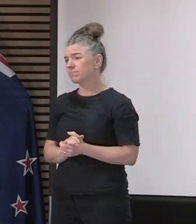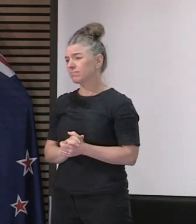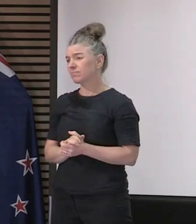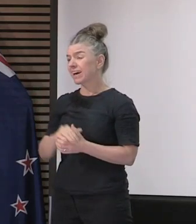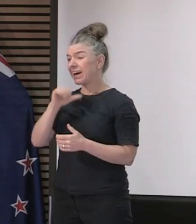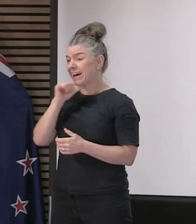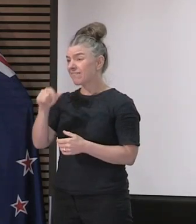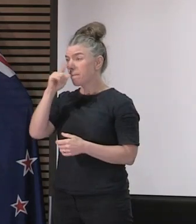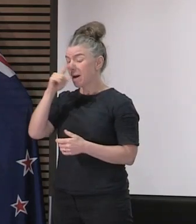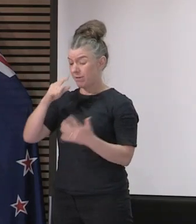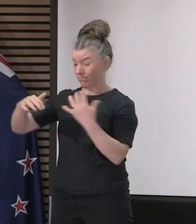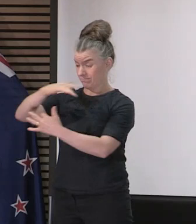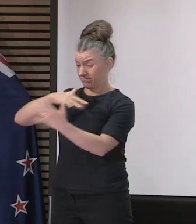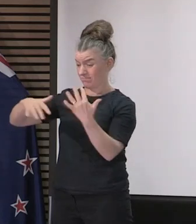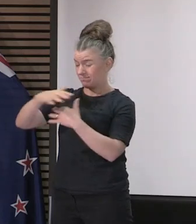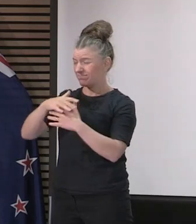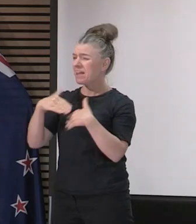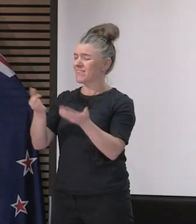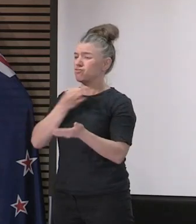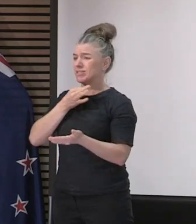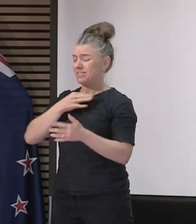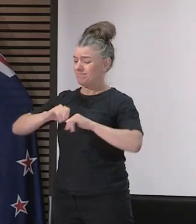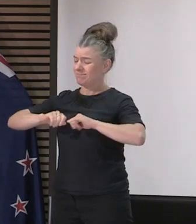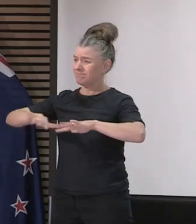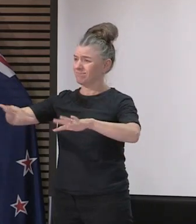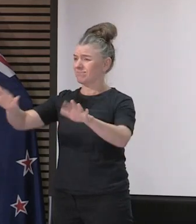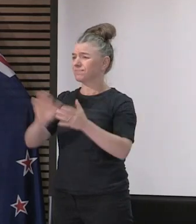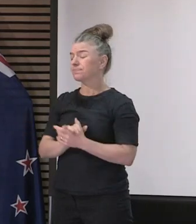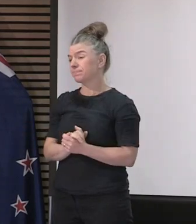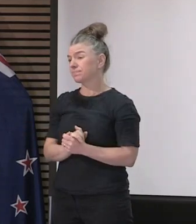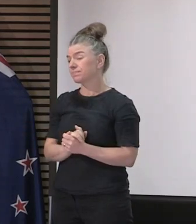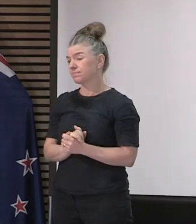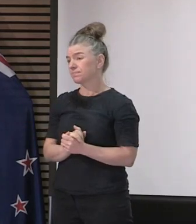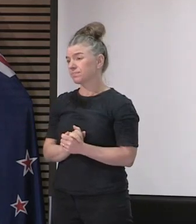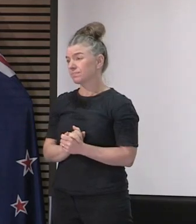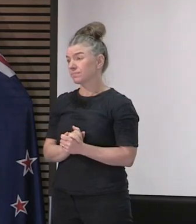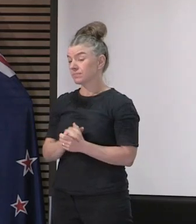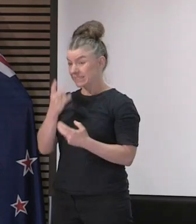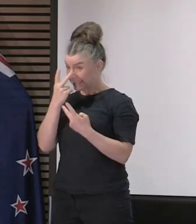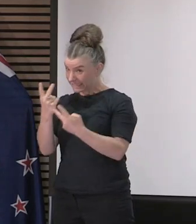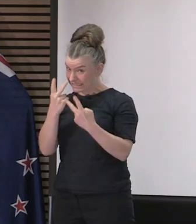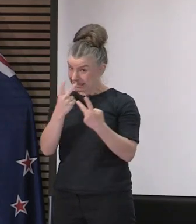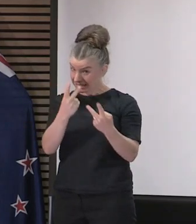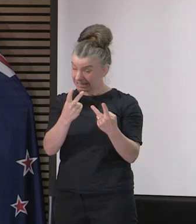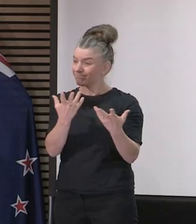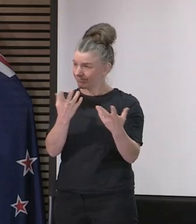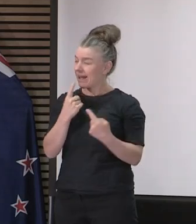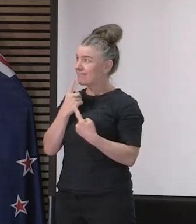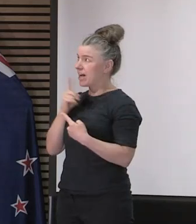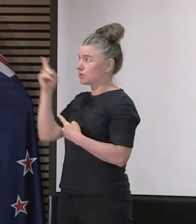not putting a number on it it will be clear if there is widespread behaviour that